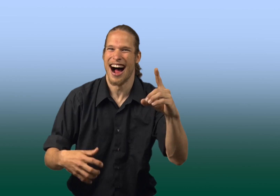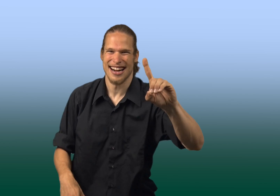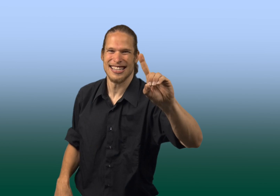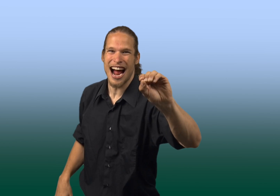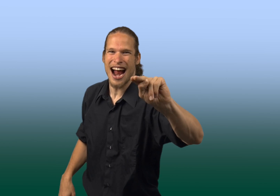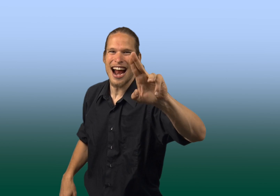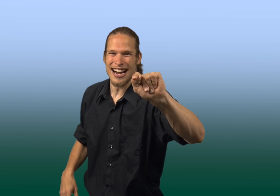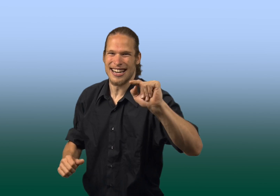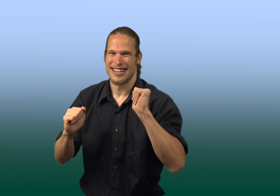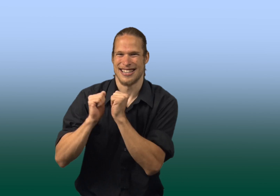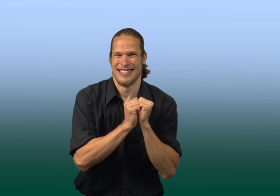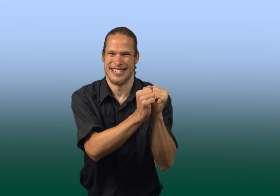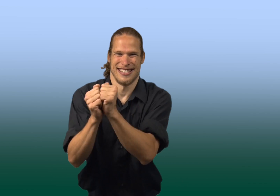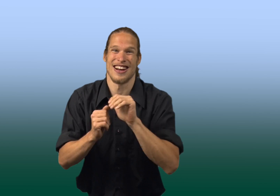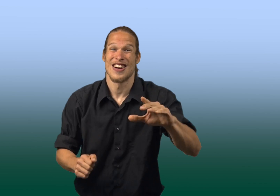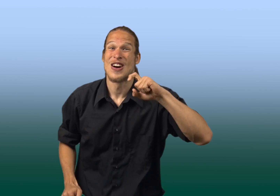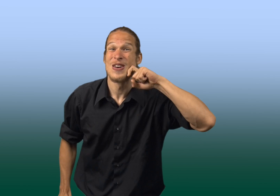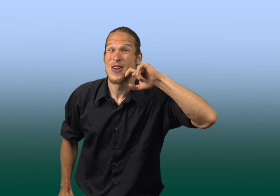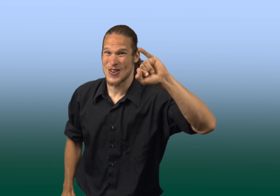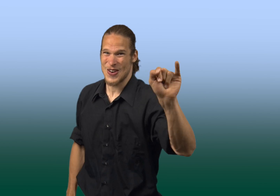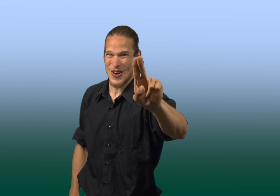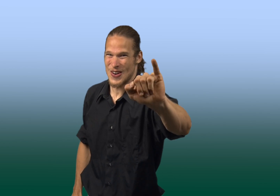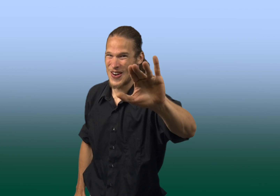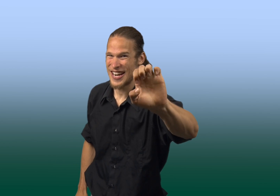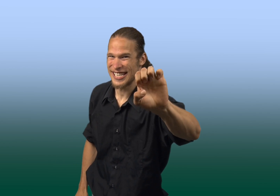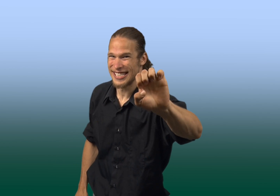He's going to want a doughnut to go with it.